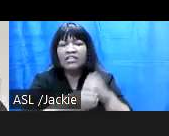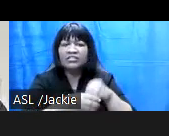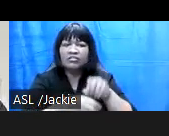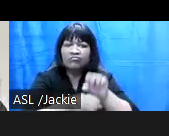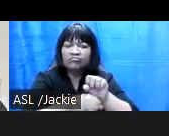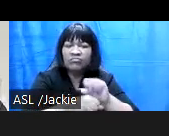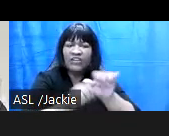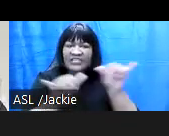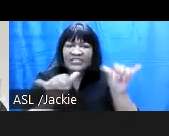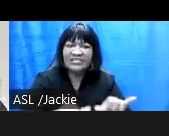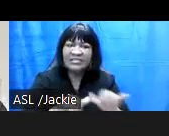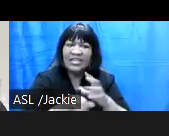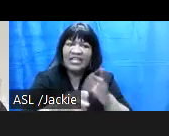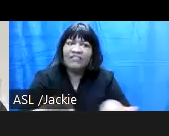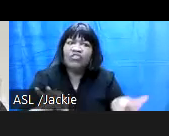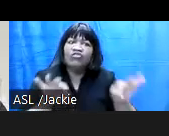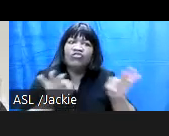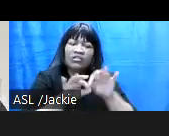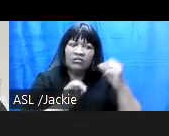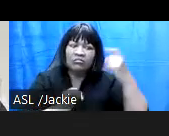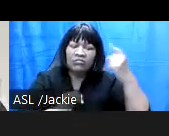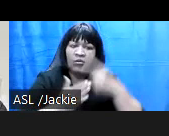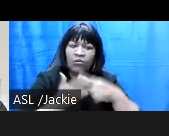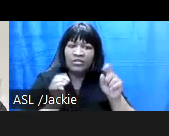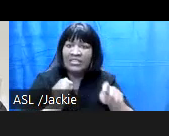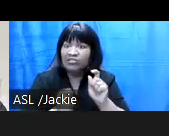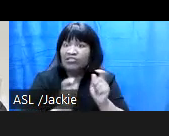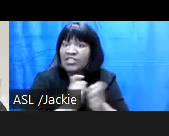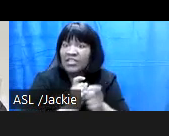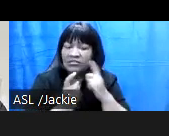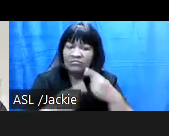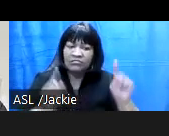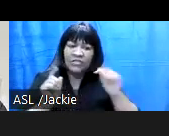our systems and have critical insights of what must change to achieve better program outcomes.